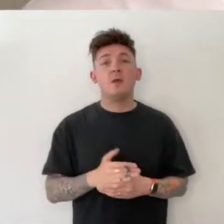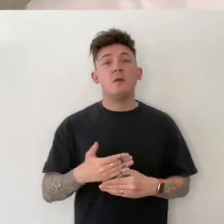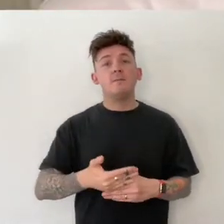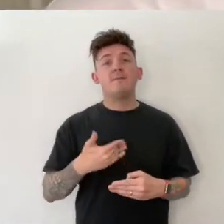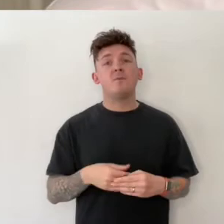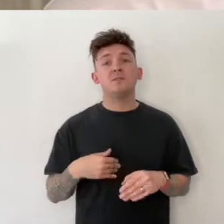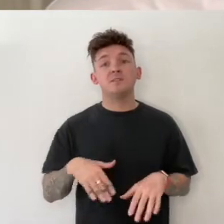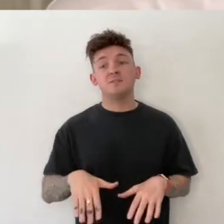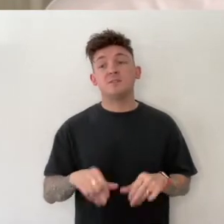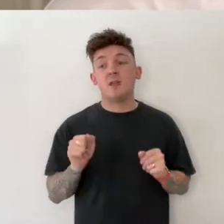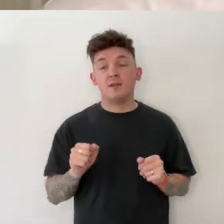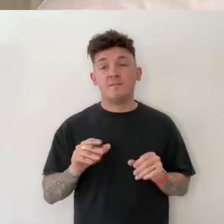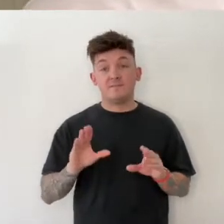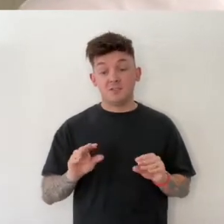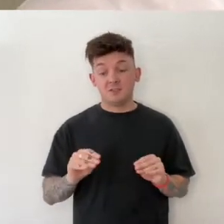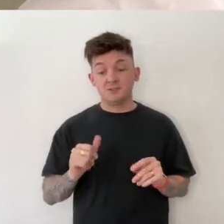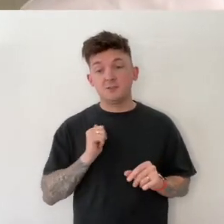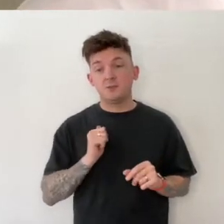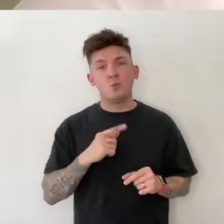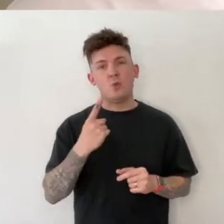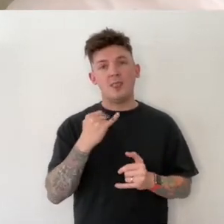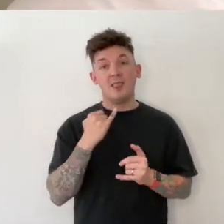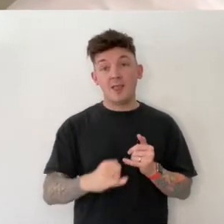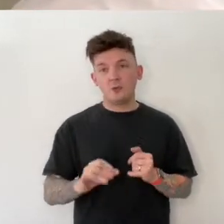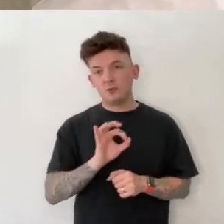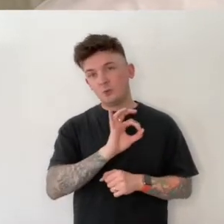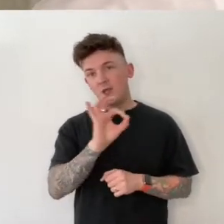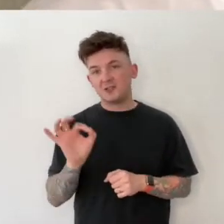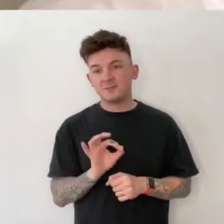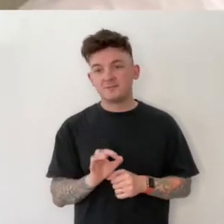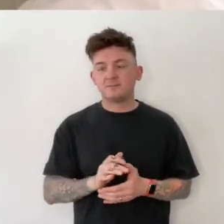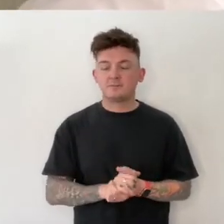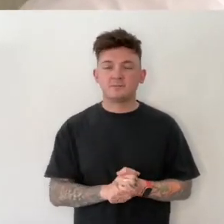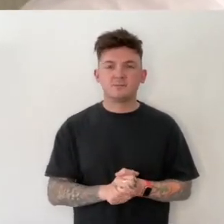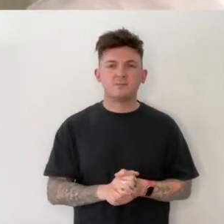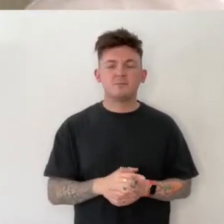up there is actually a question so the last question that i was asked on instagram to